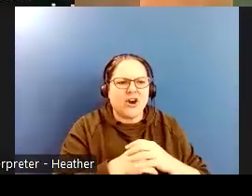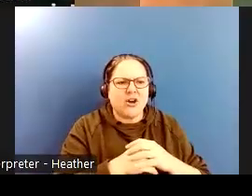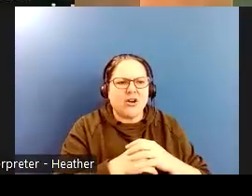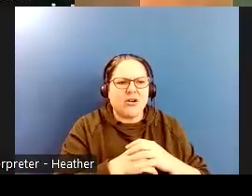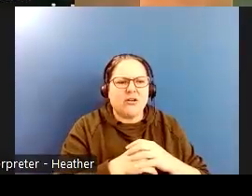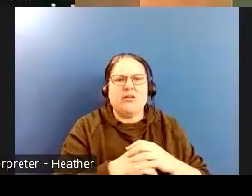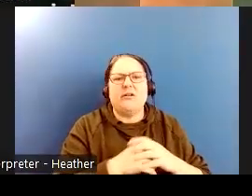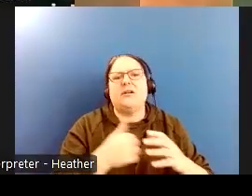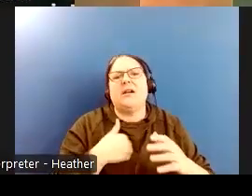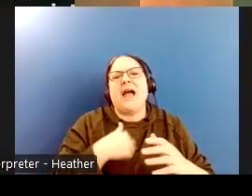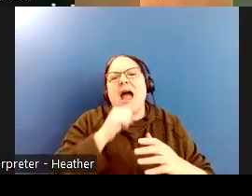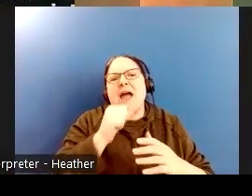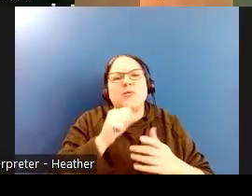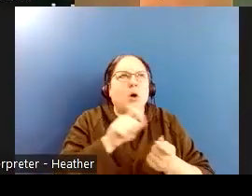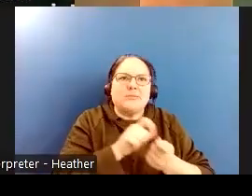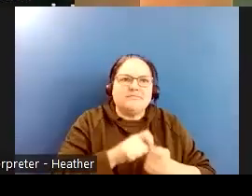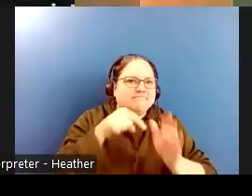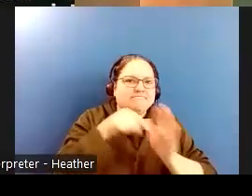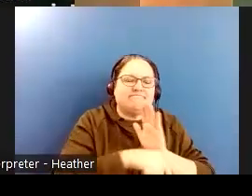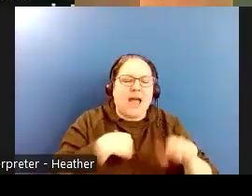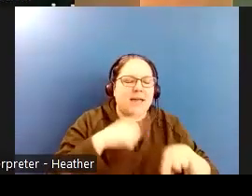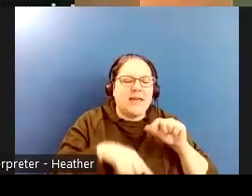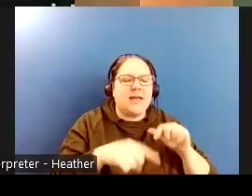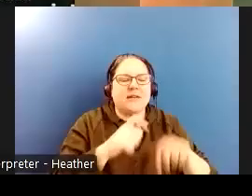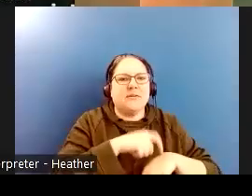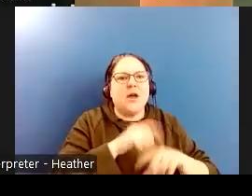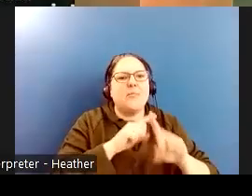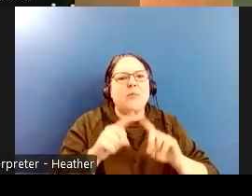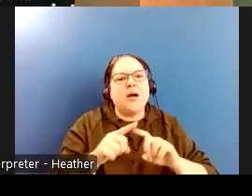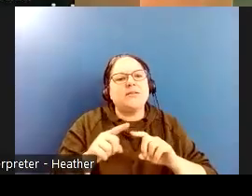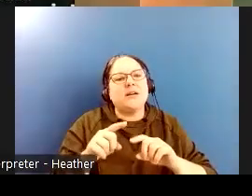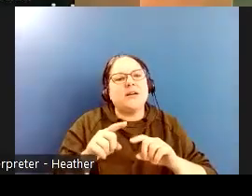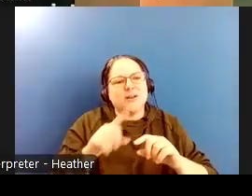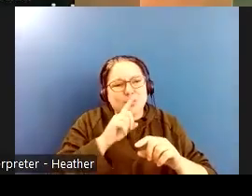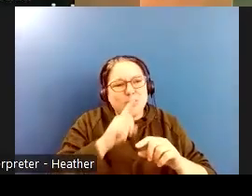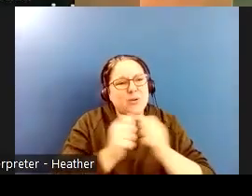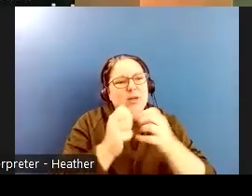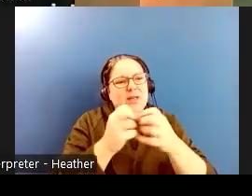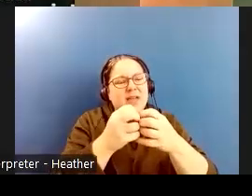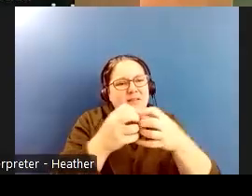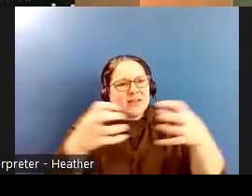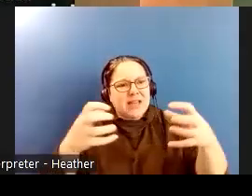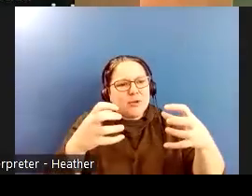details about this but fMRI data has shown that essentially in the inflammatory millu dopamine is